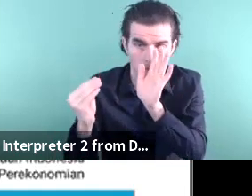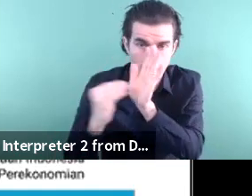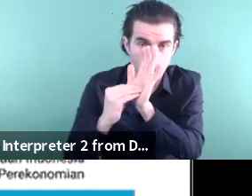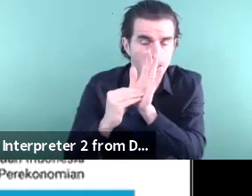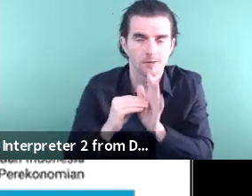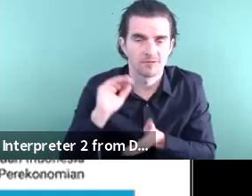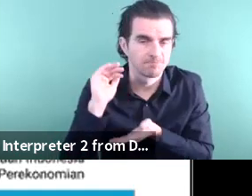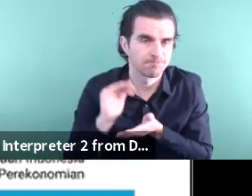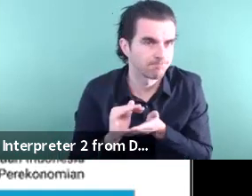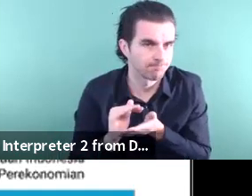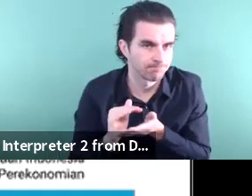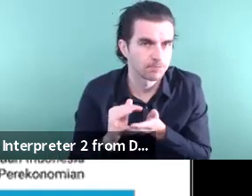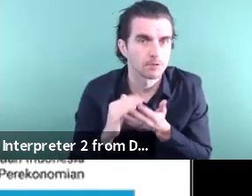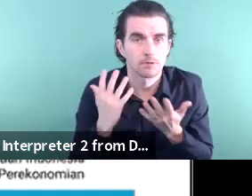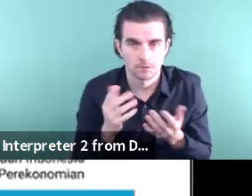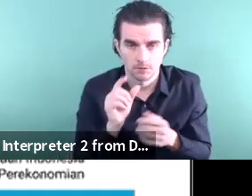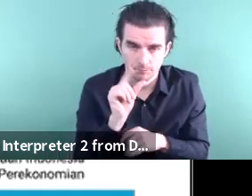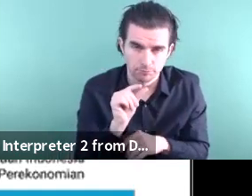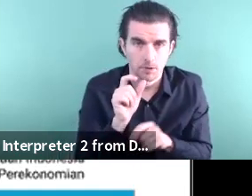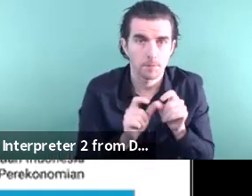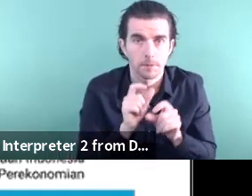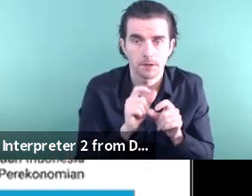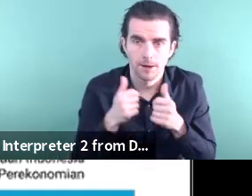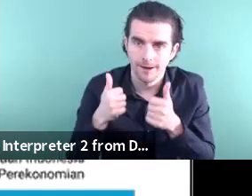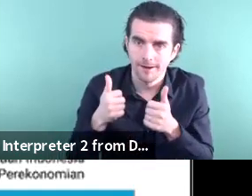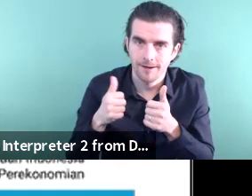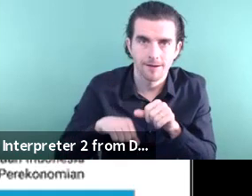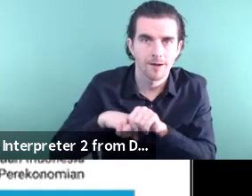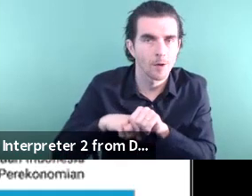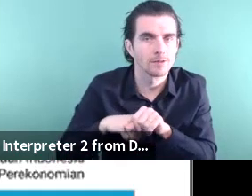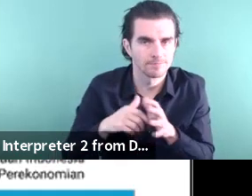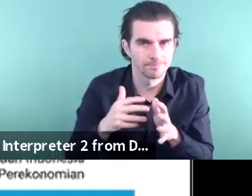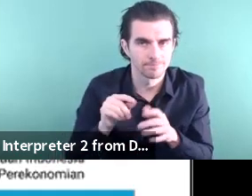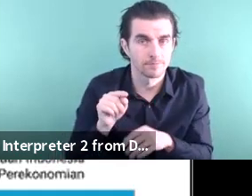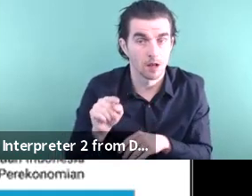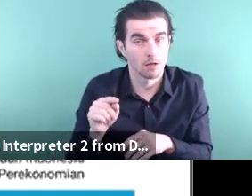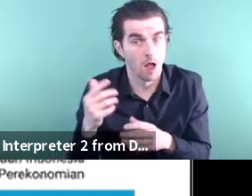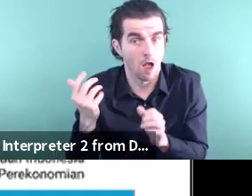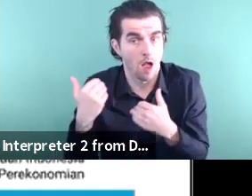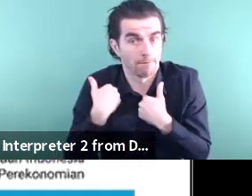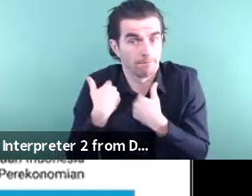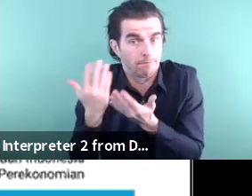of transport people are generally using and then you know have a wider discussion about,